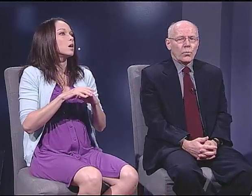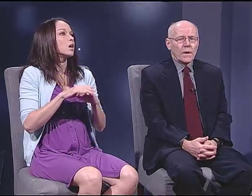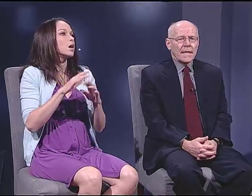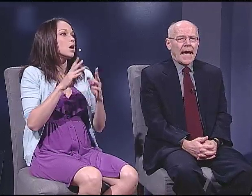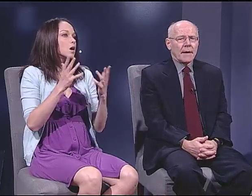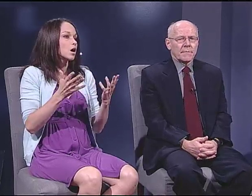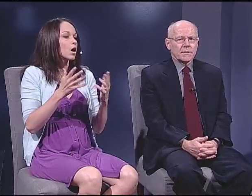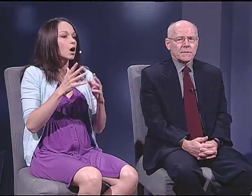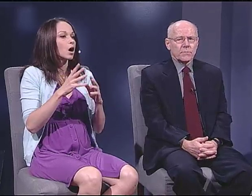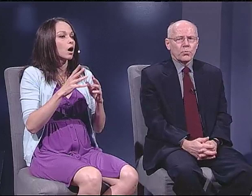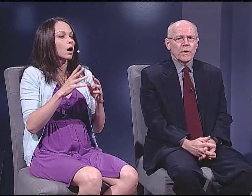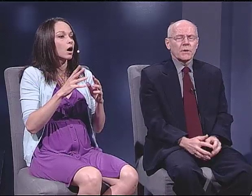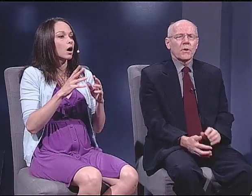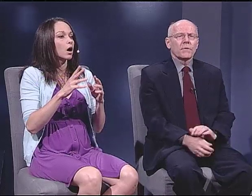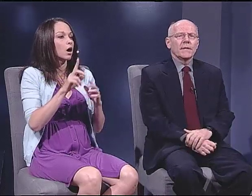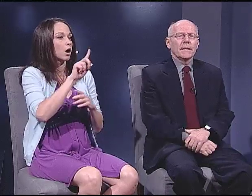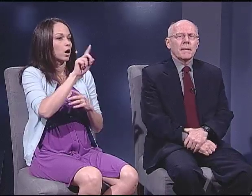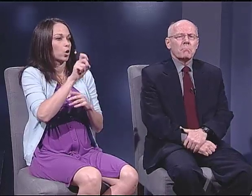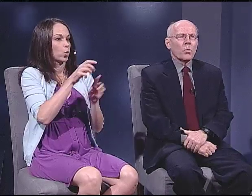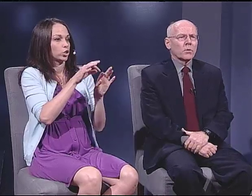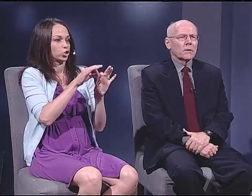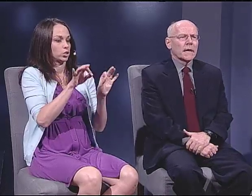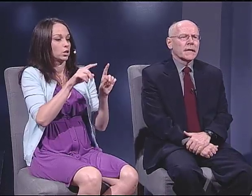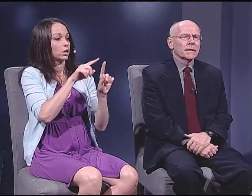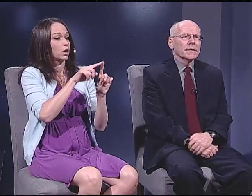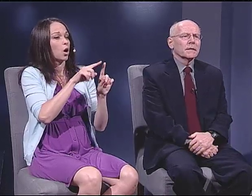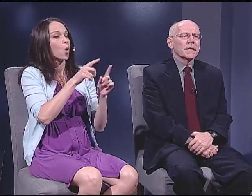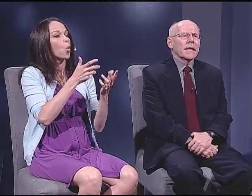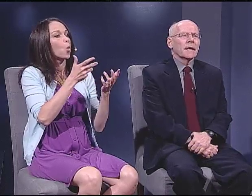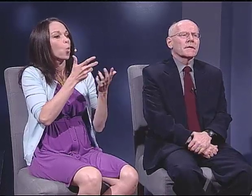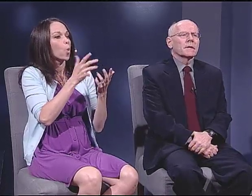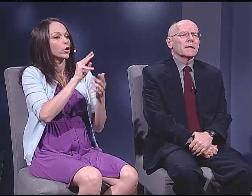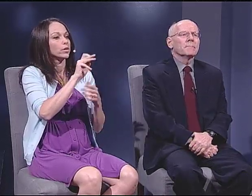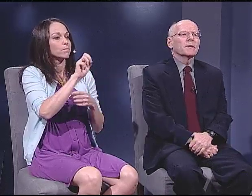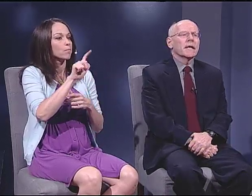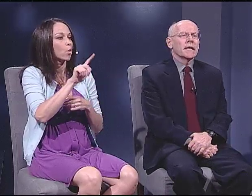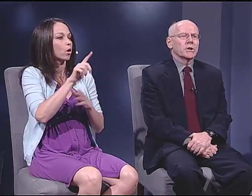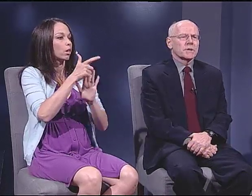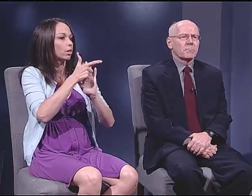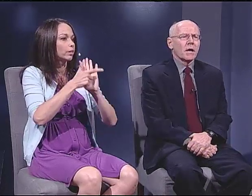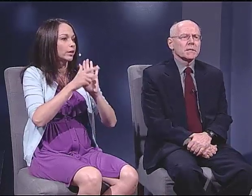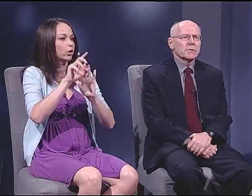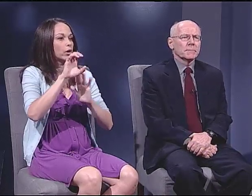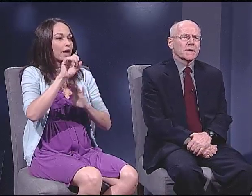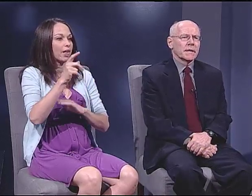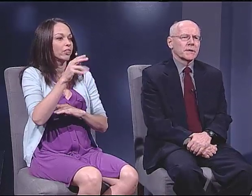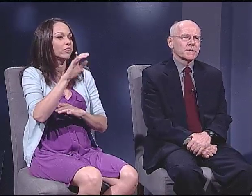What happens, or what are the moral and legal and ethical implications, possible implications